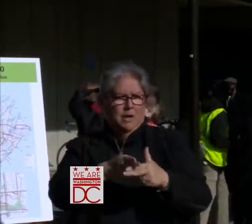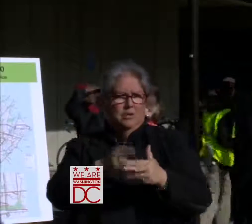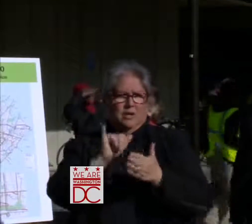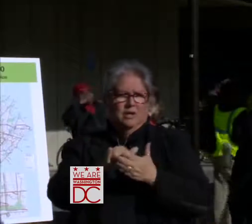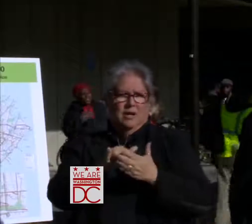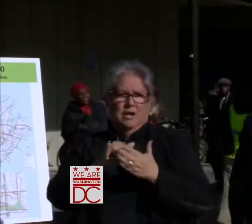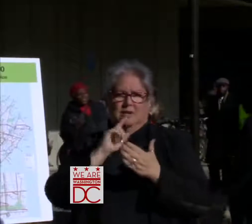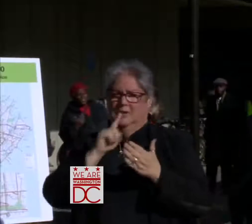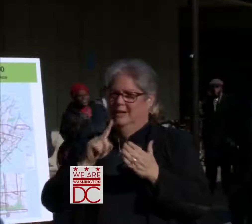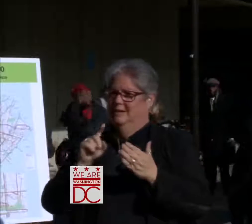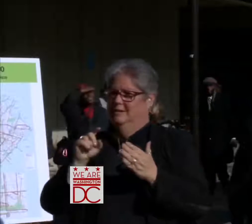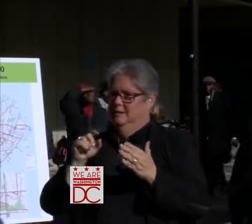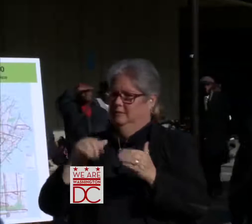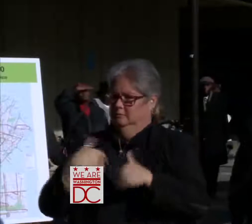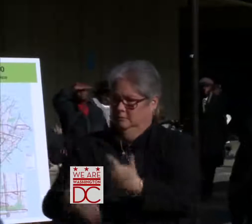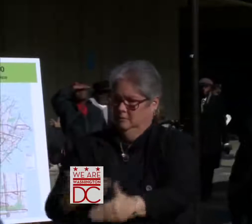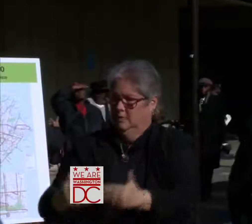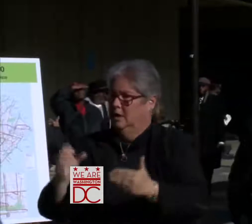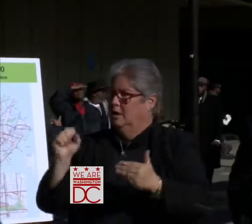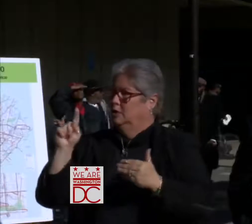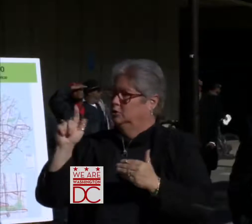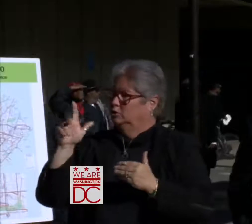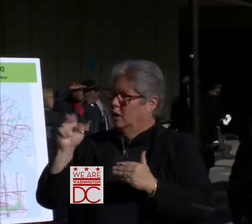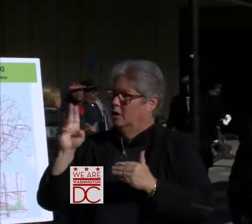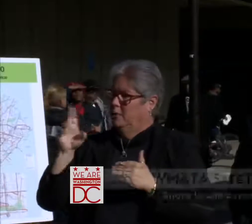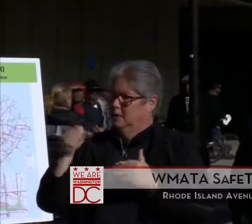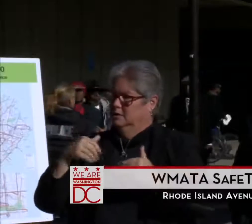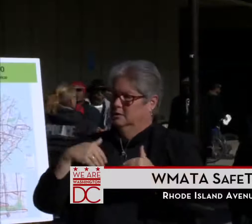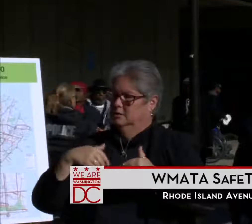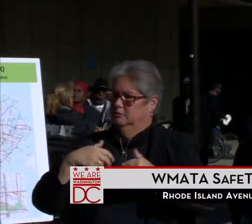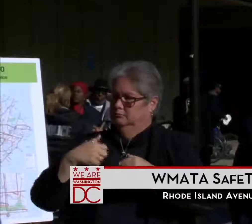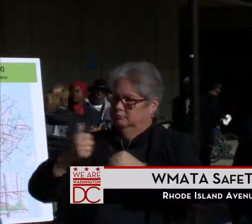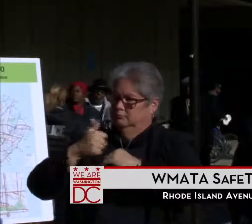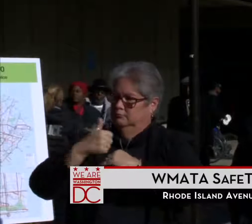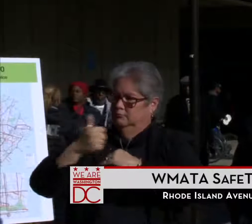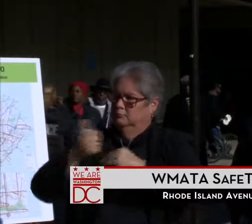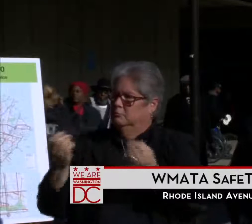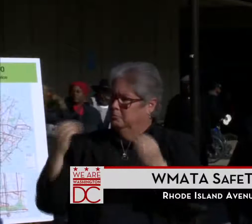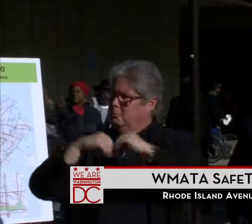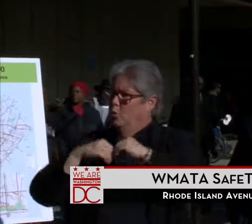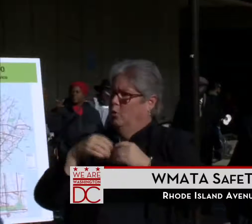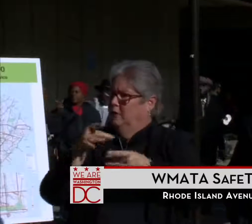EXECUTION ISSUE IF WE GET THE SHUTTLE BUSES MOVING, YOU KNOW, MORE EFFICIENTLY THAT WILL BE HELPFUL.